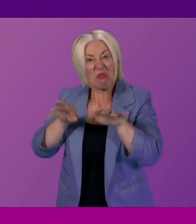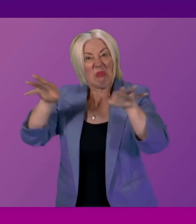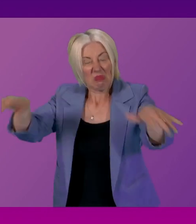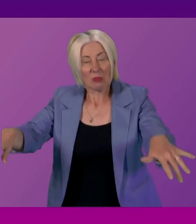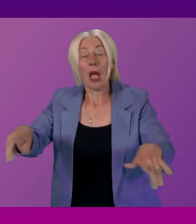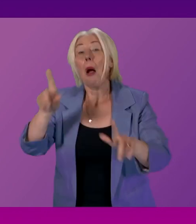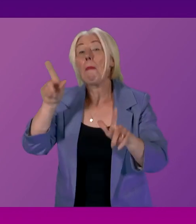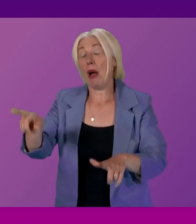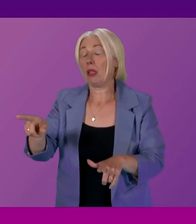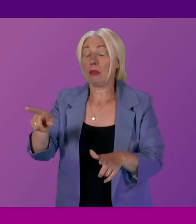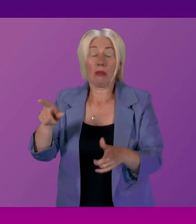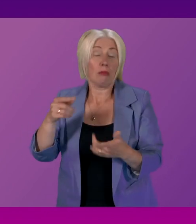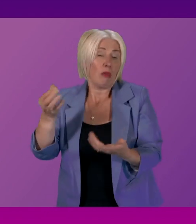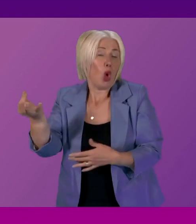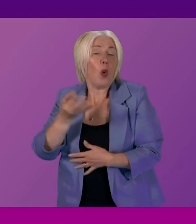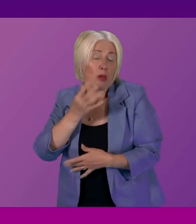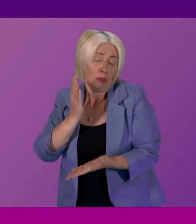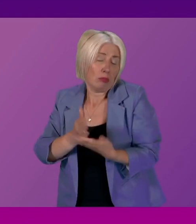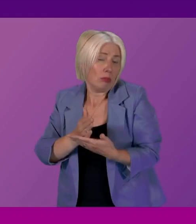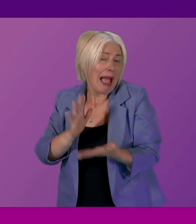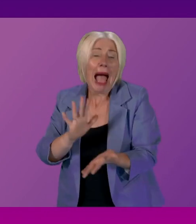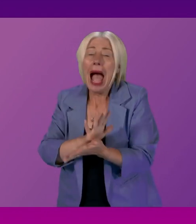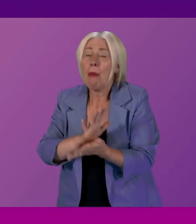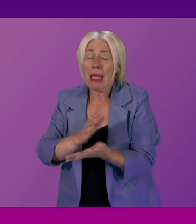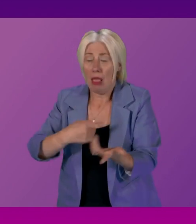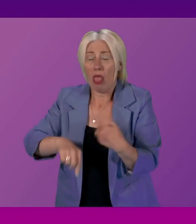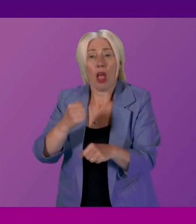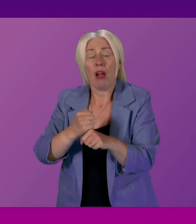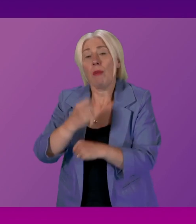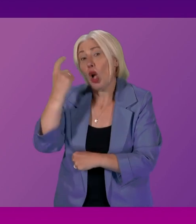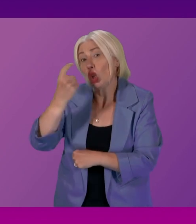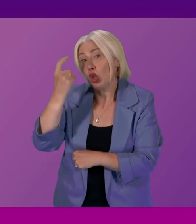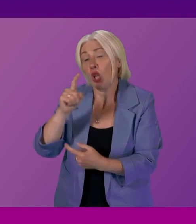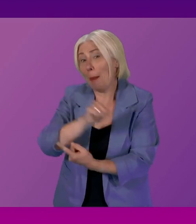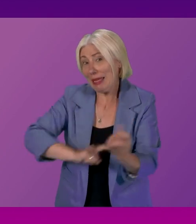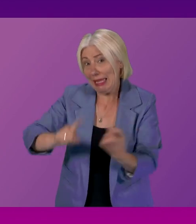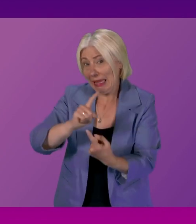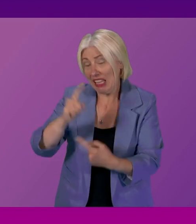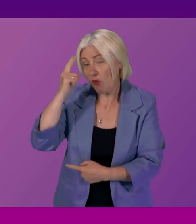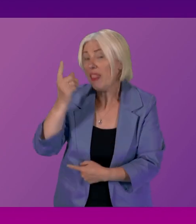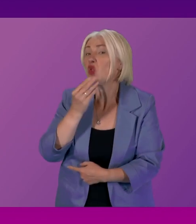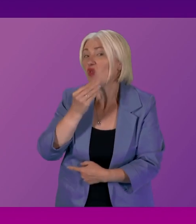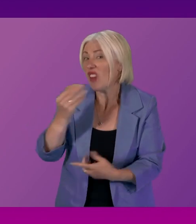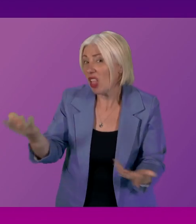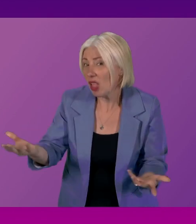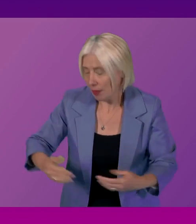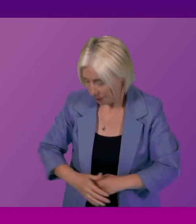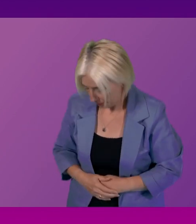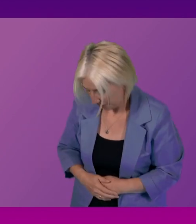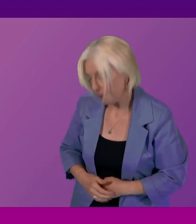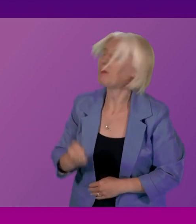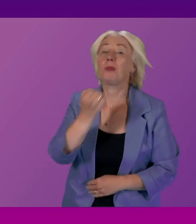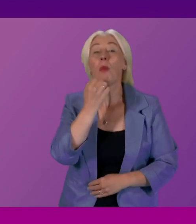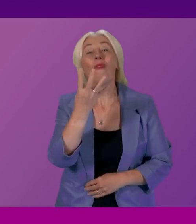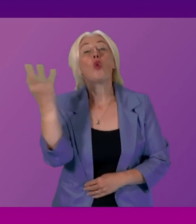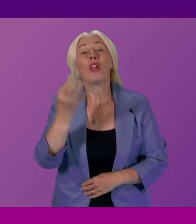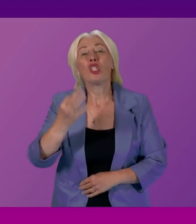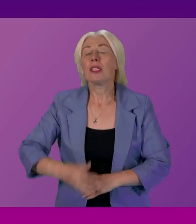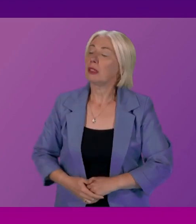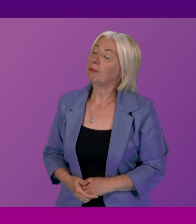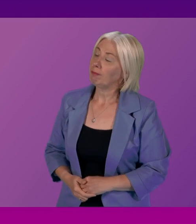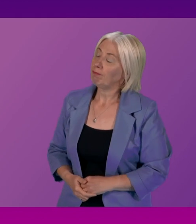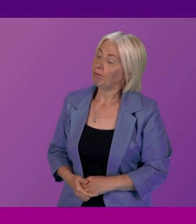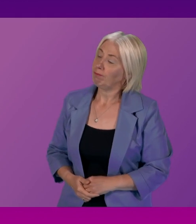I am more than happy for the Government to consider a meeting if he would find that useful.